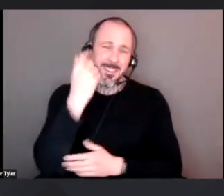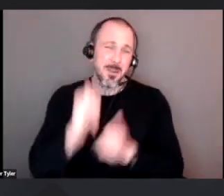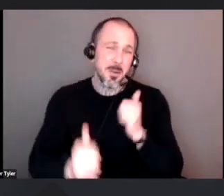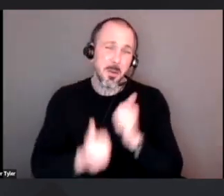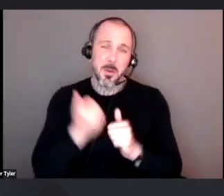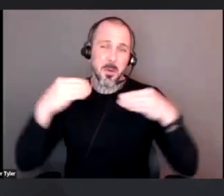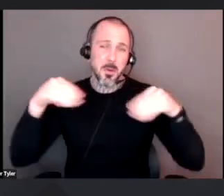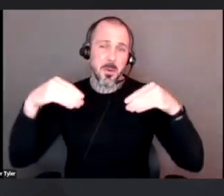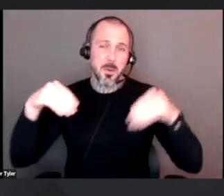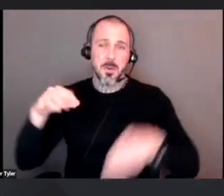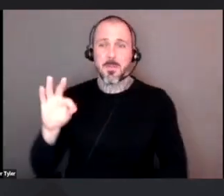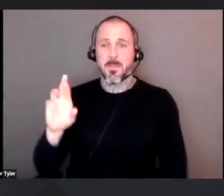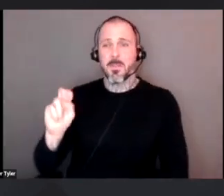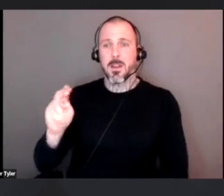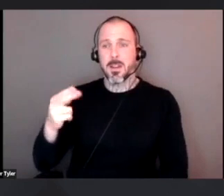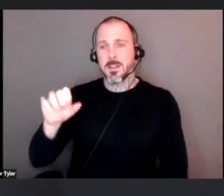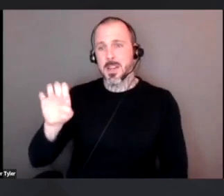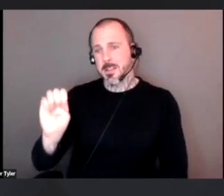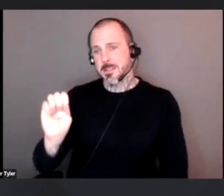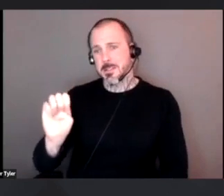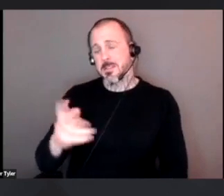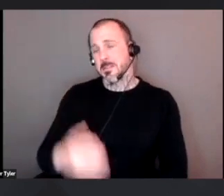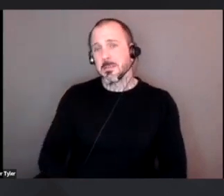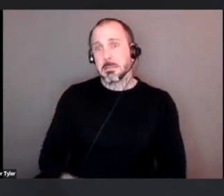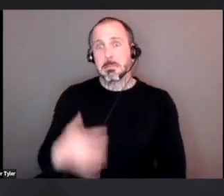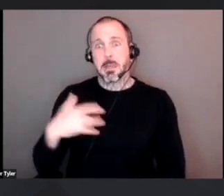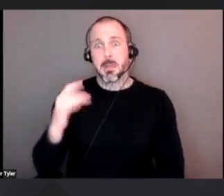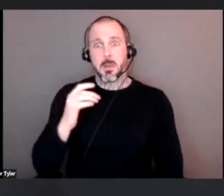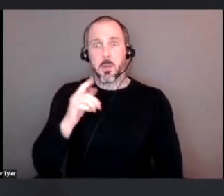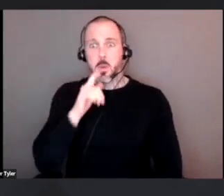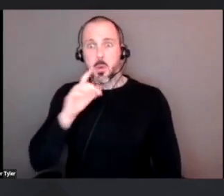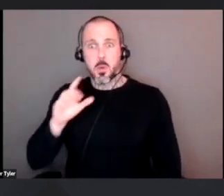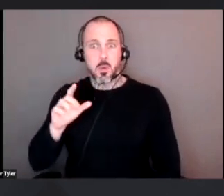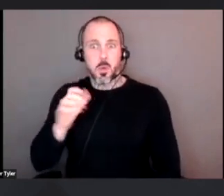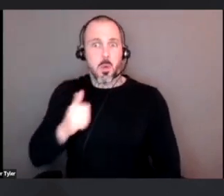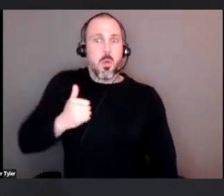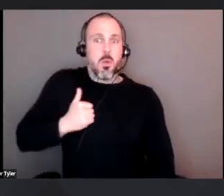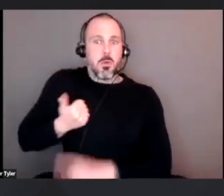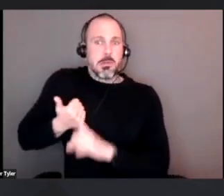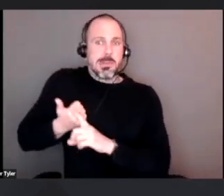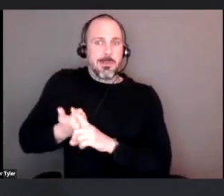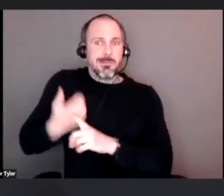the culture they want to create in their store and how they want their store to be perceived. - Thanks, Dave.